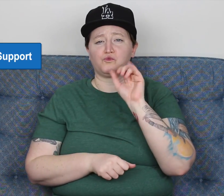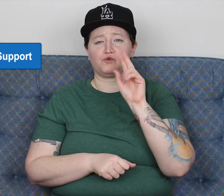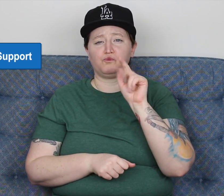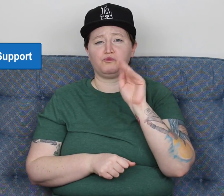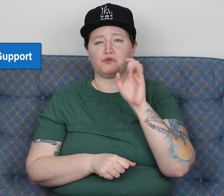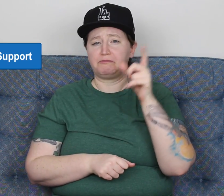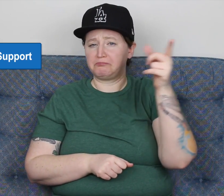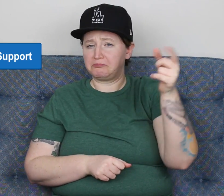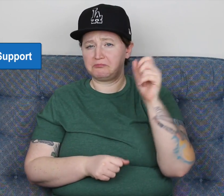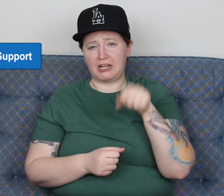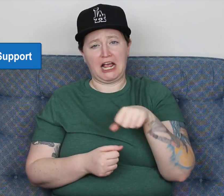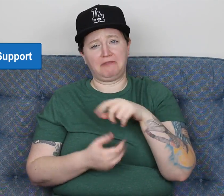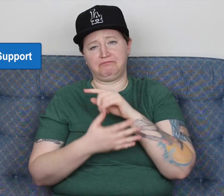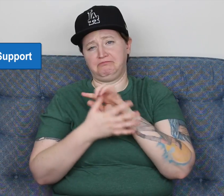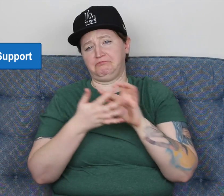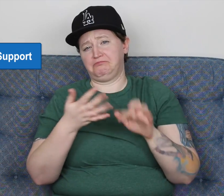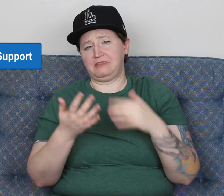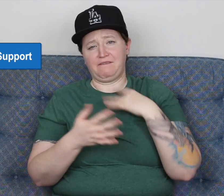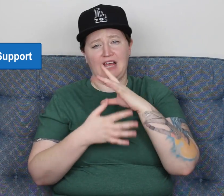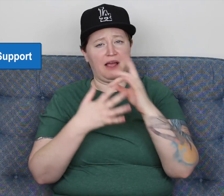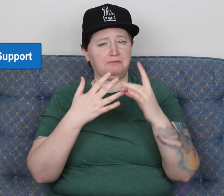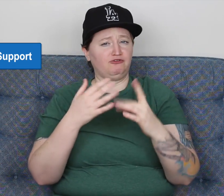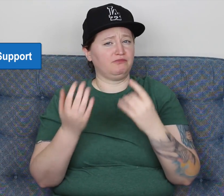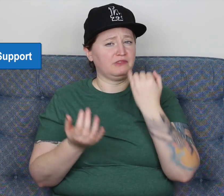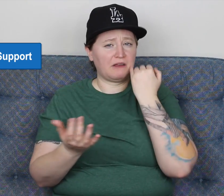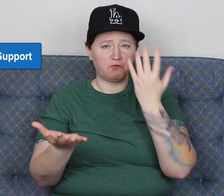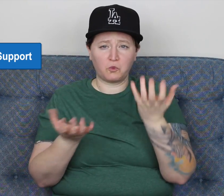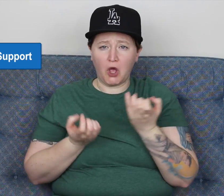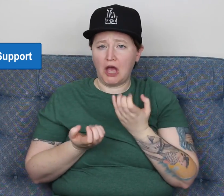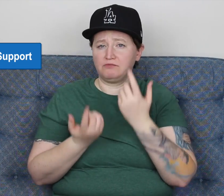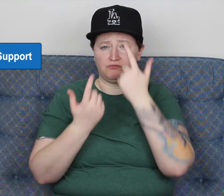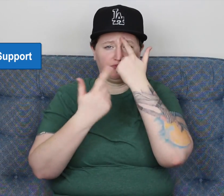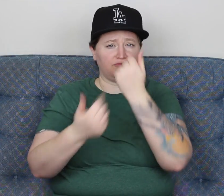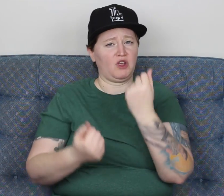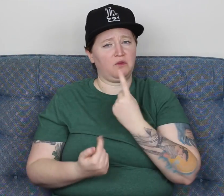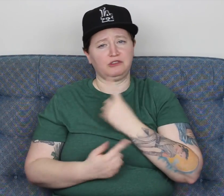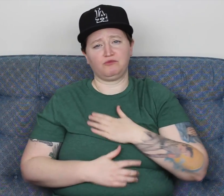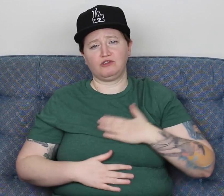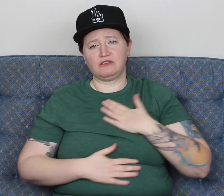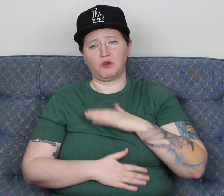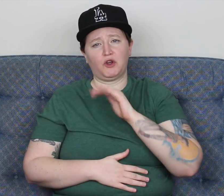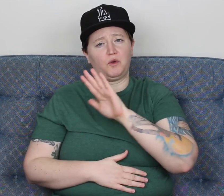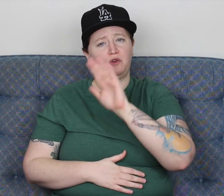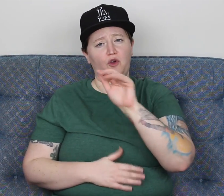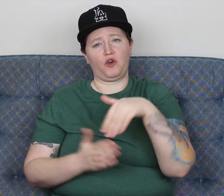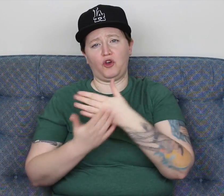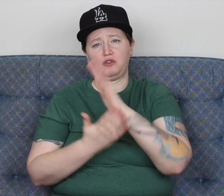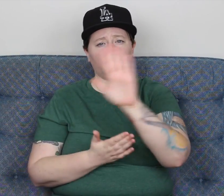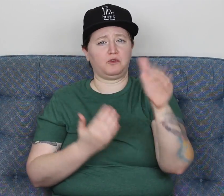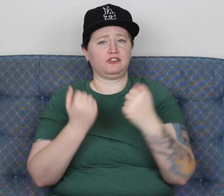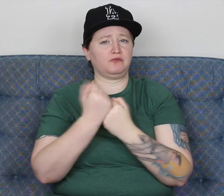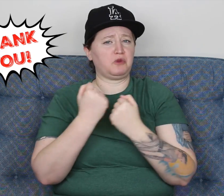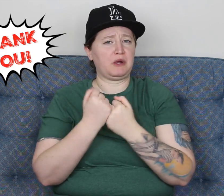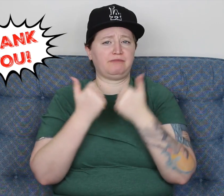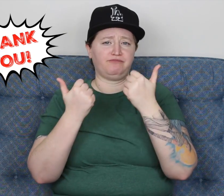You can also use the YouTube donate button. So there's a lot of options if you want to. We always appreciate all of your support.